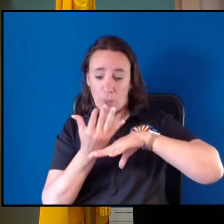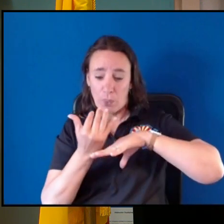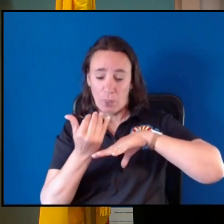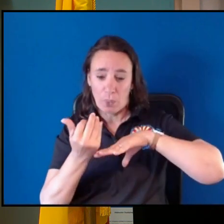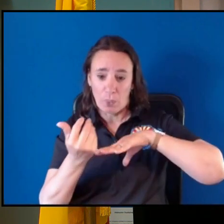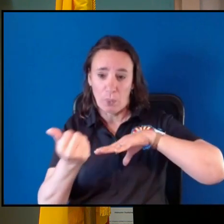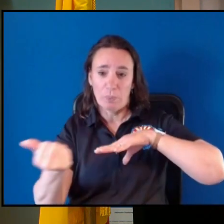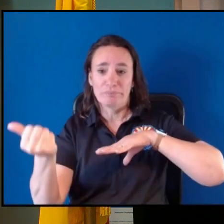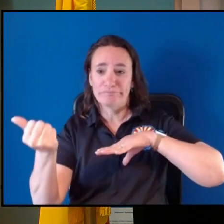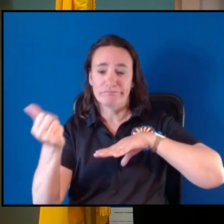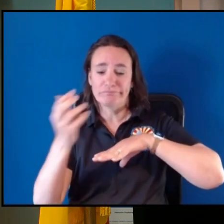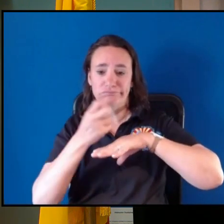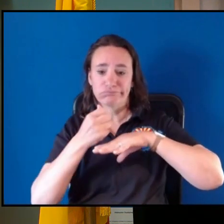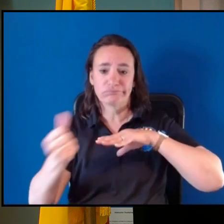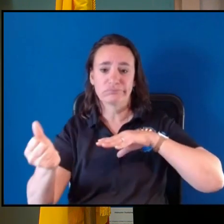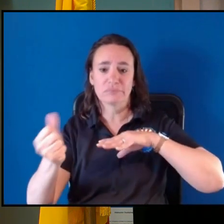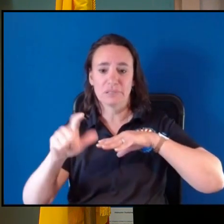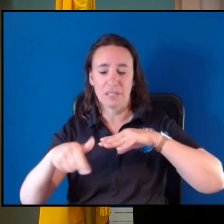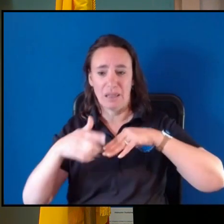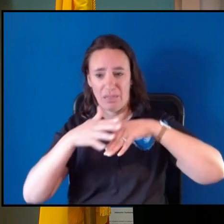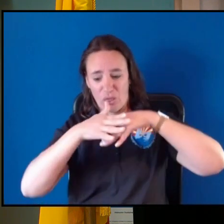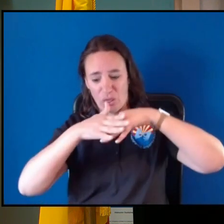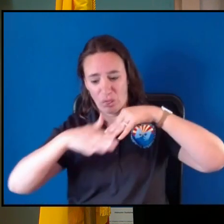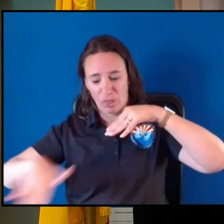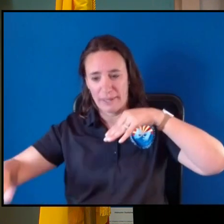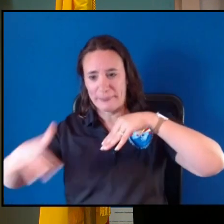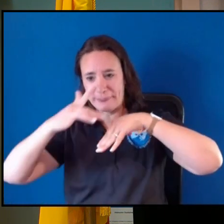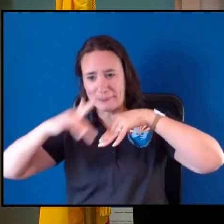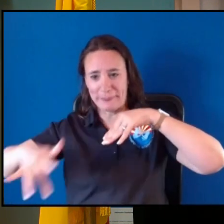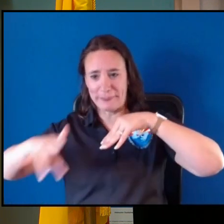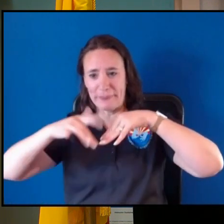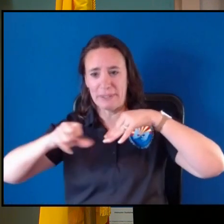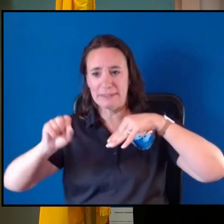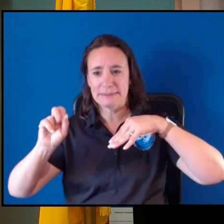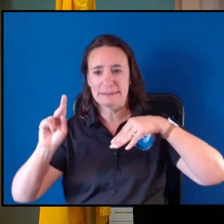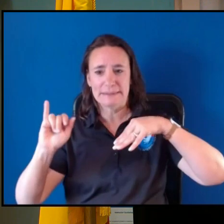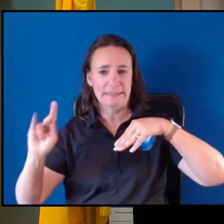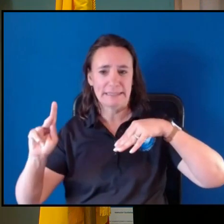slick ground right slick ground that doesn't have any way to